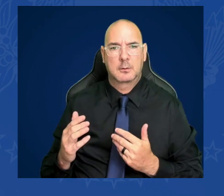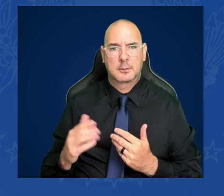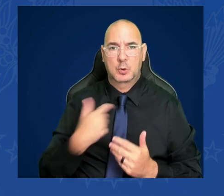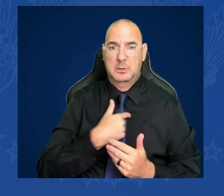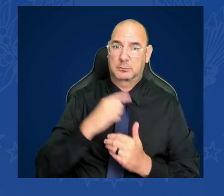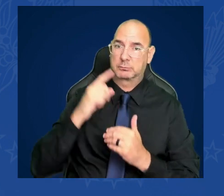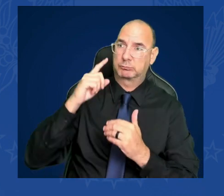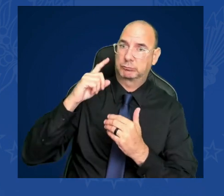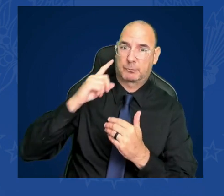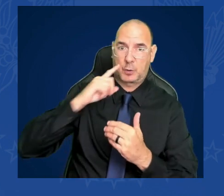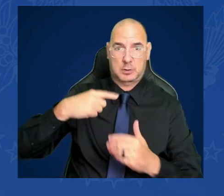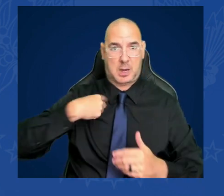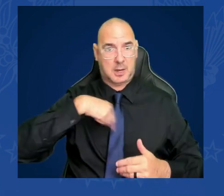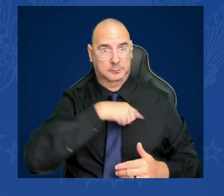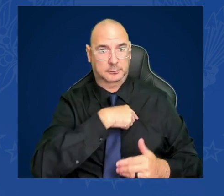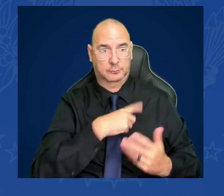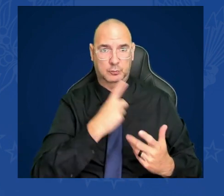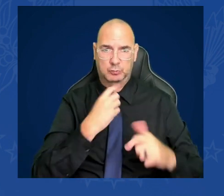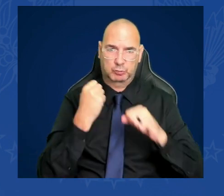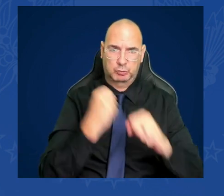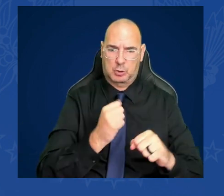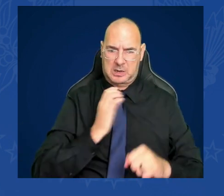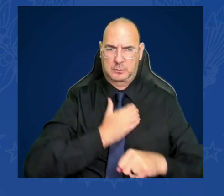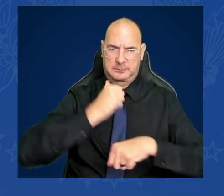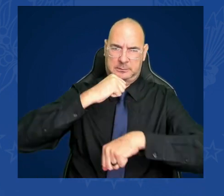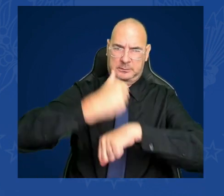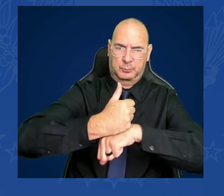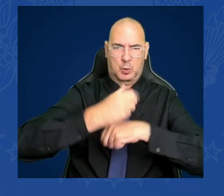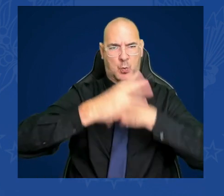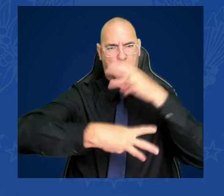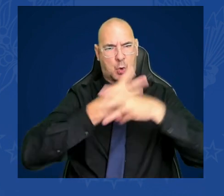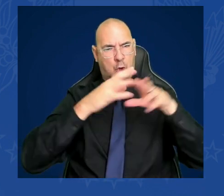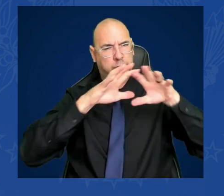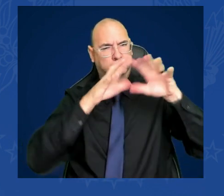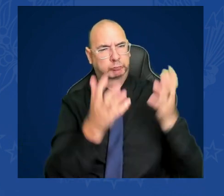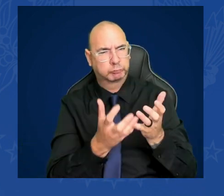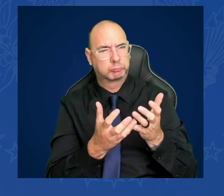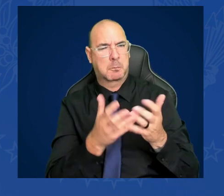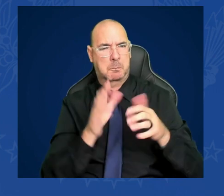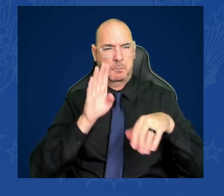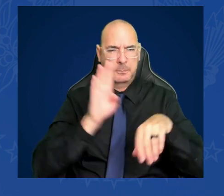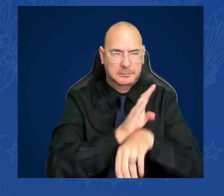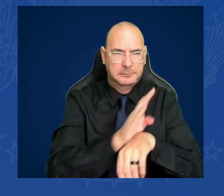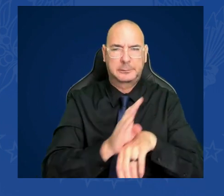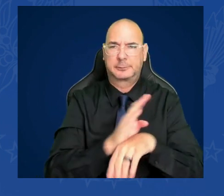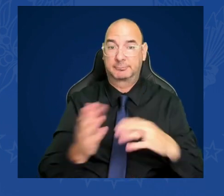We applaud you all for all you have done -- as families, as loved ones --